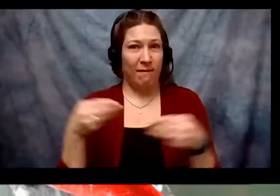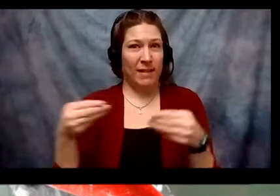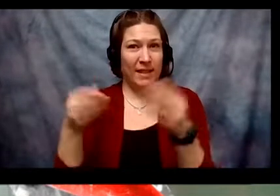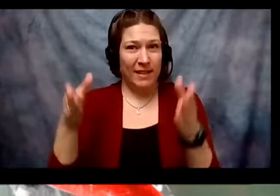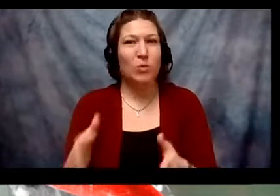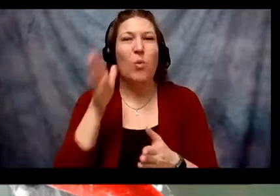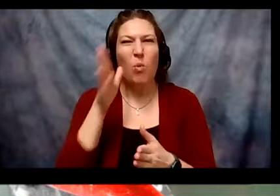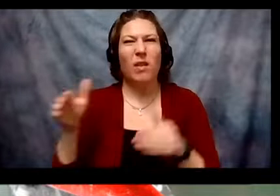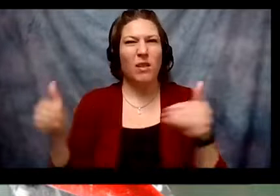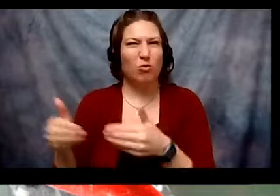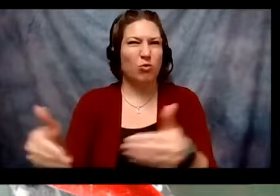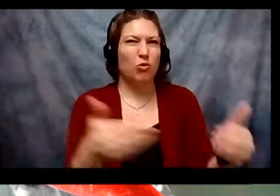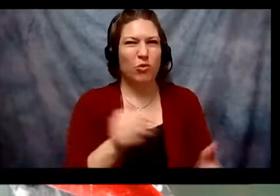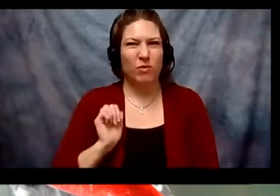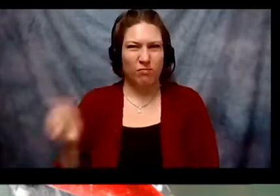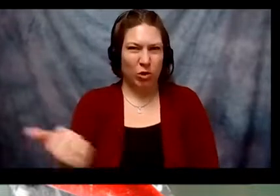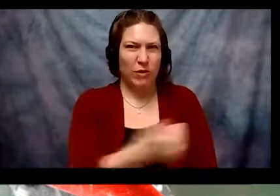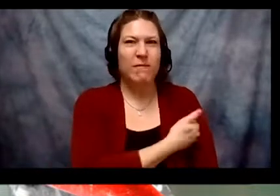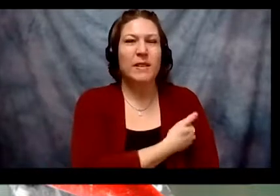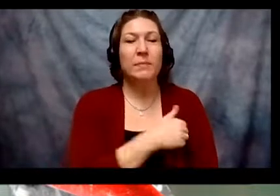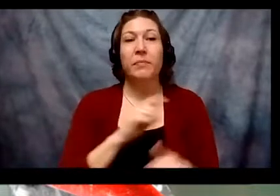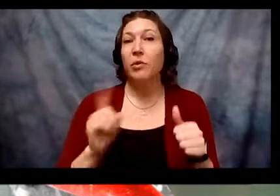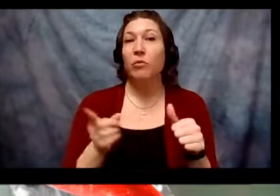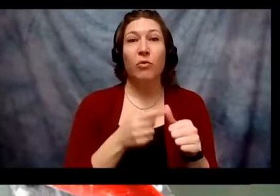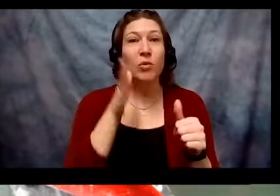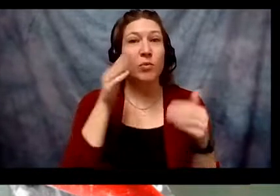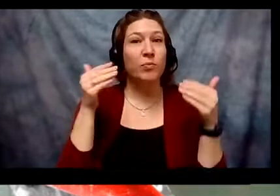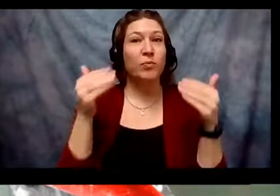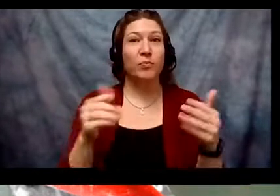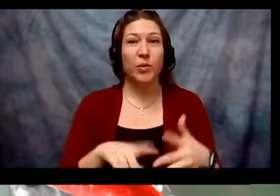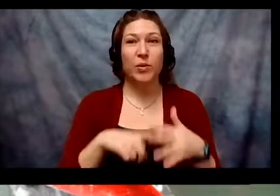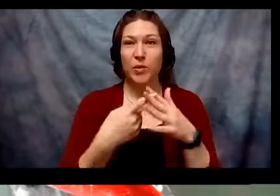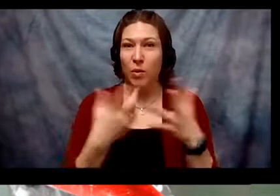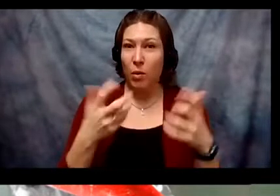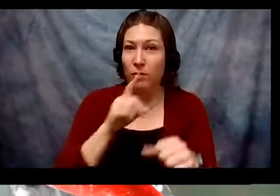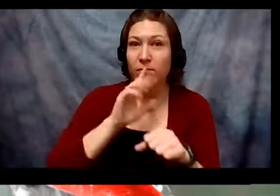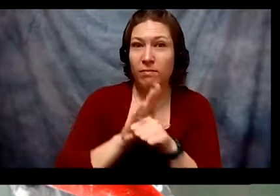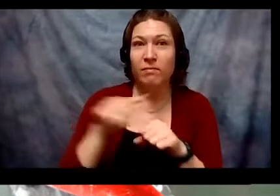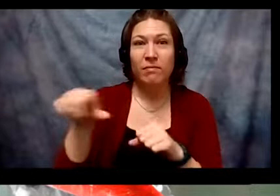So first let's go ahead and start by ensuring accessibility.